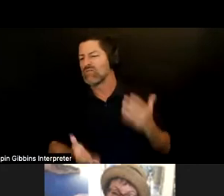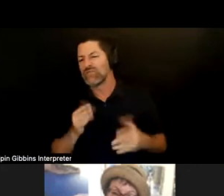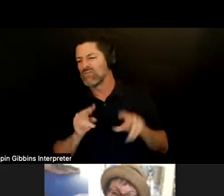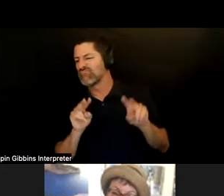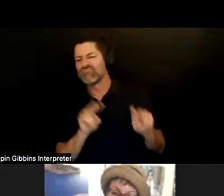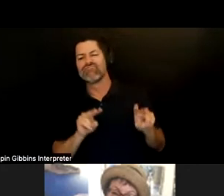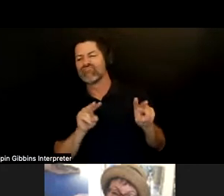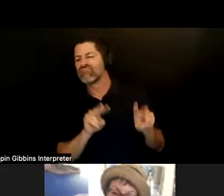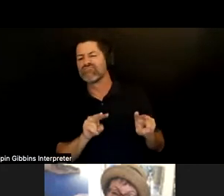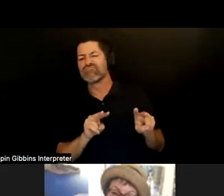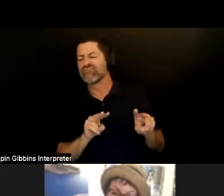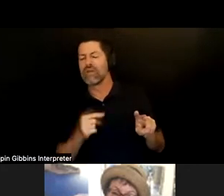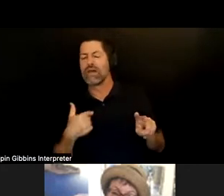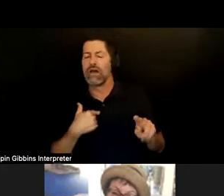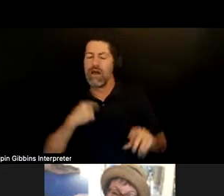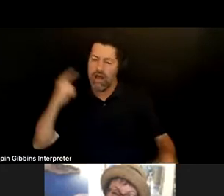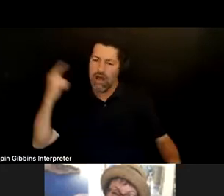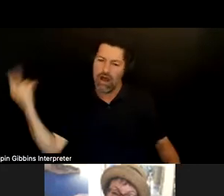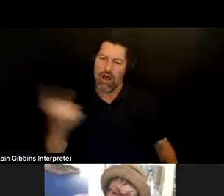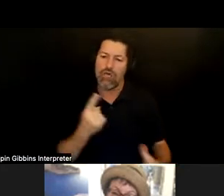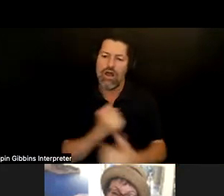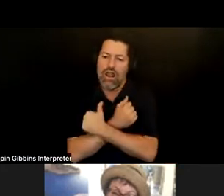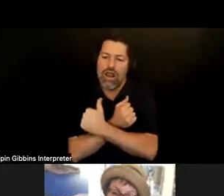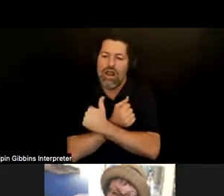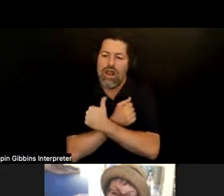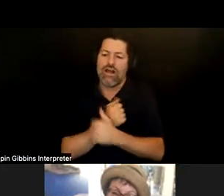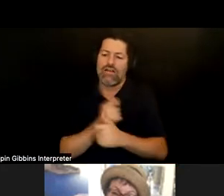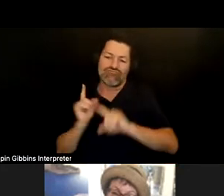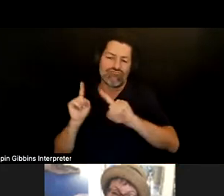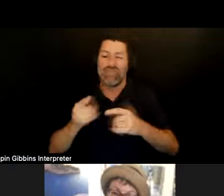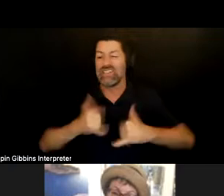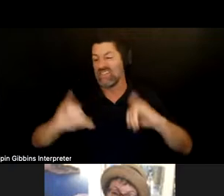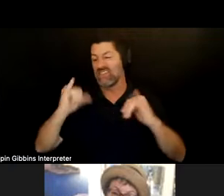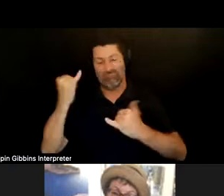19:28:20 I always love this. in fact, to this day this is my favorite Jewish holiday, absolutely